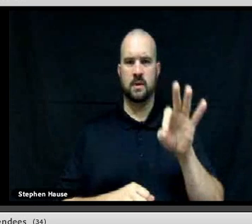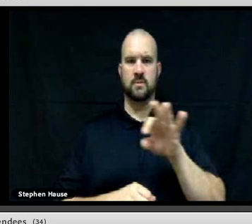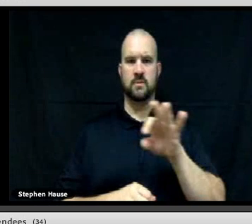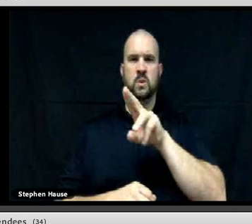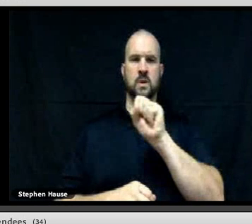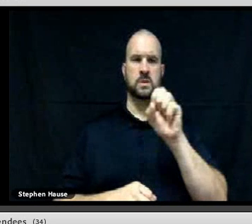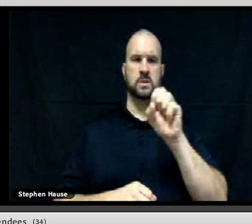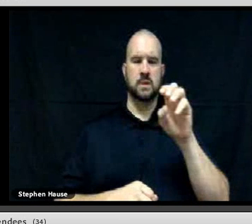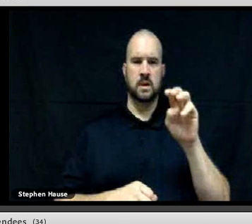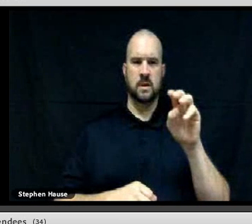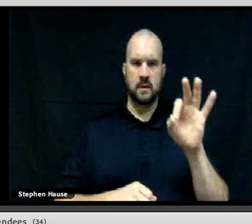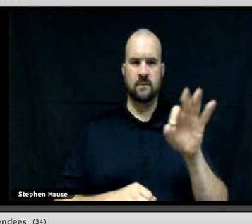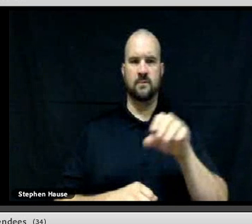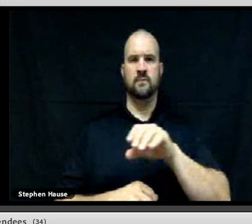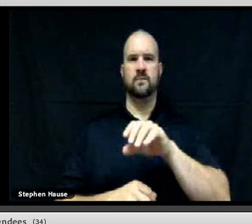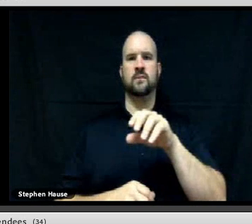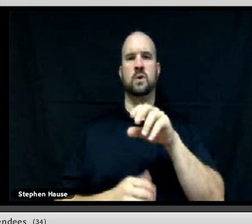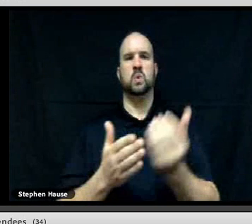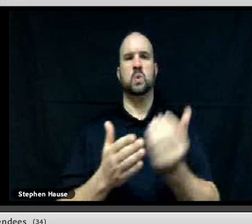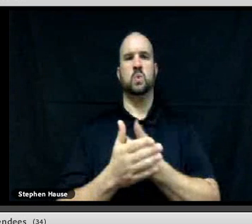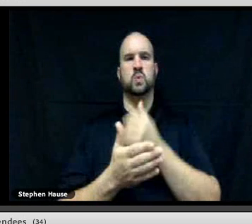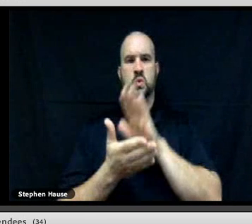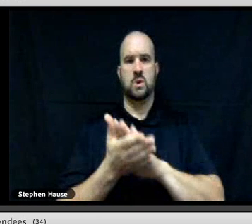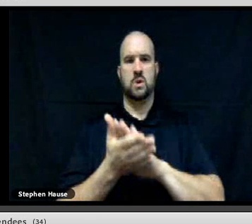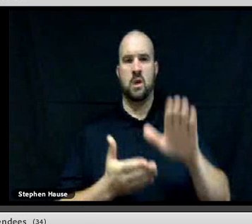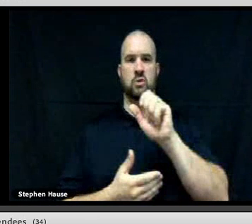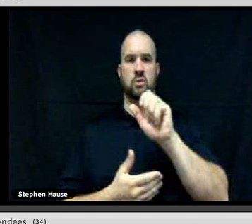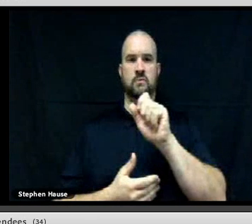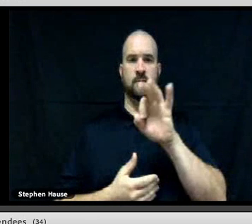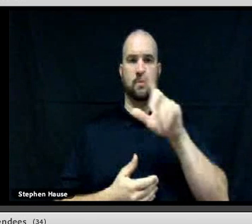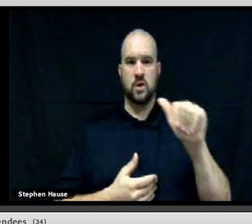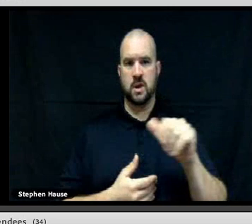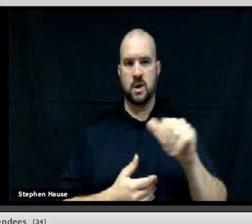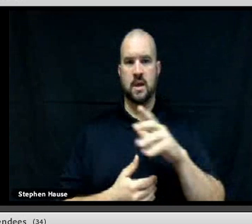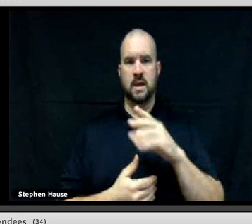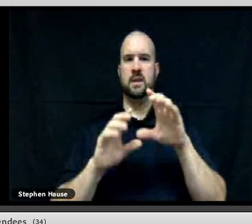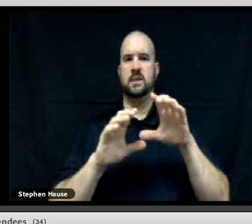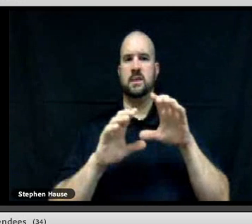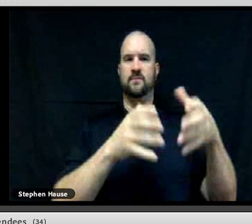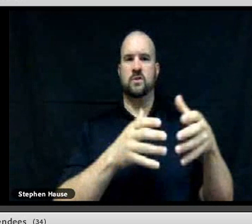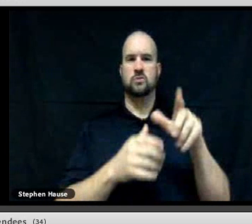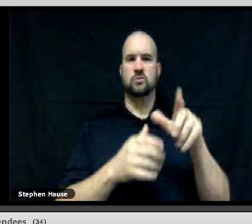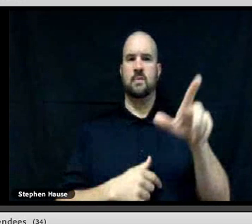as well as the Division of Library and Information Services. Um, these institutions worked together for three years